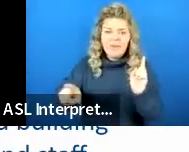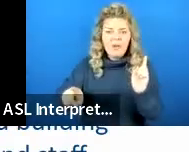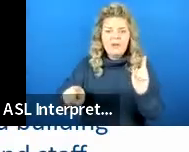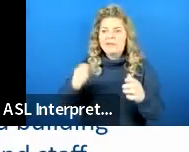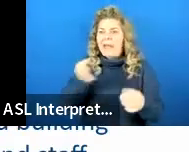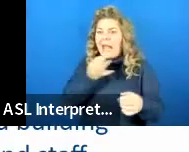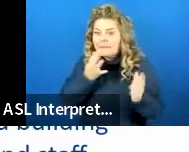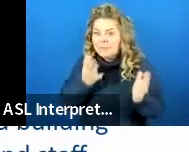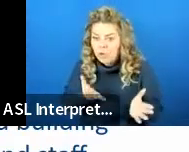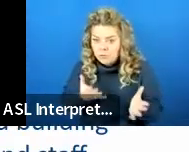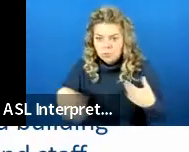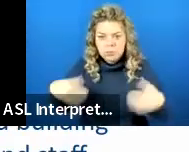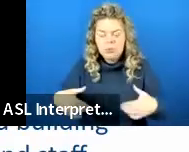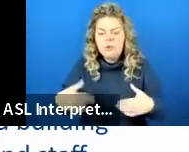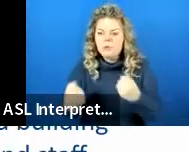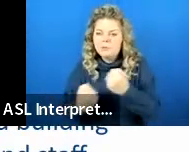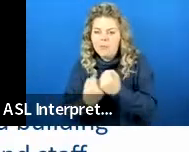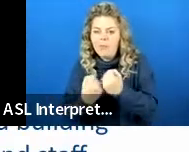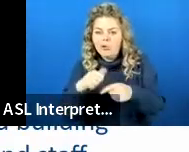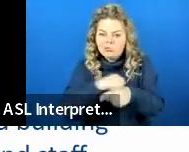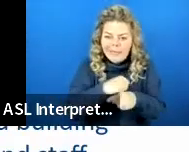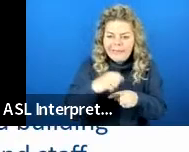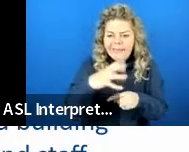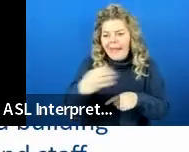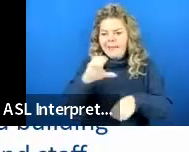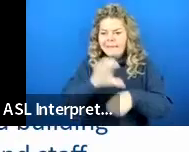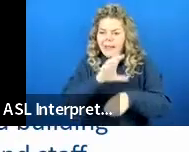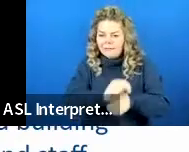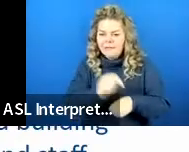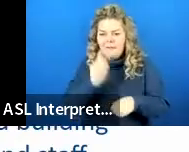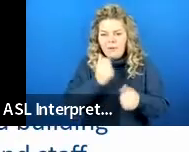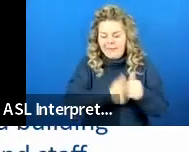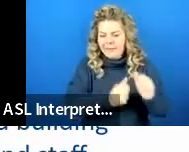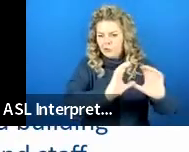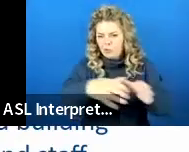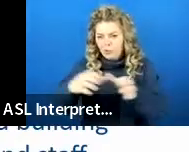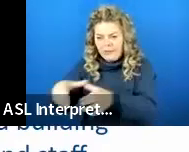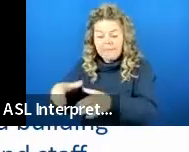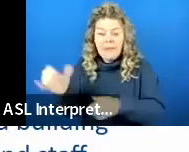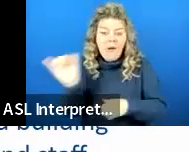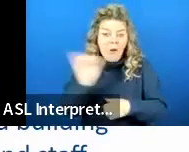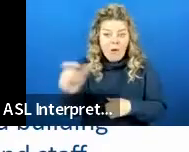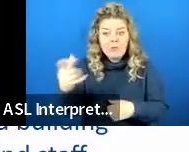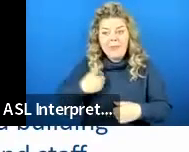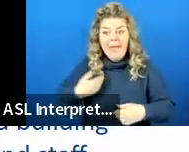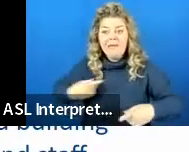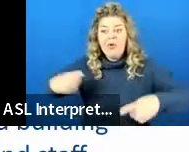to support training and consultation services to campus units. They also convene a cross campus working group